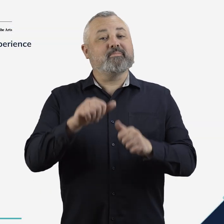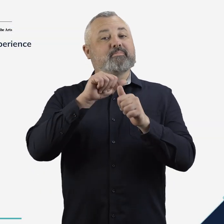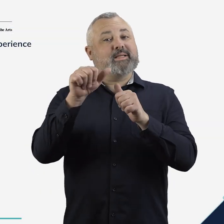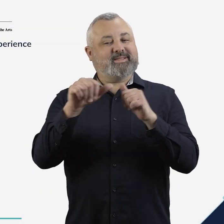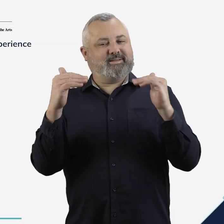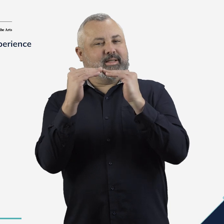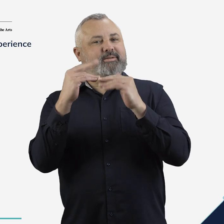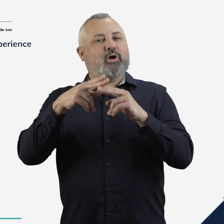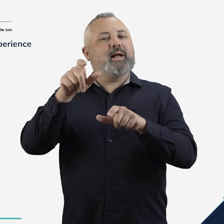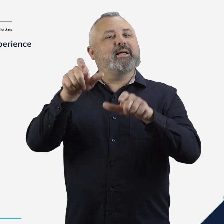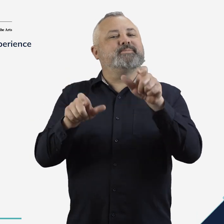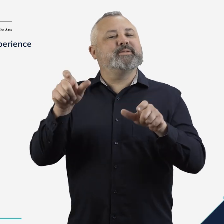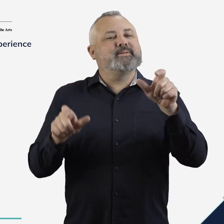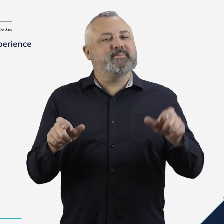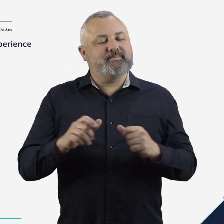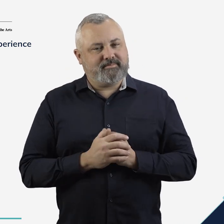A better passenger experience